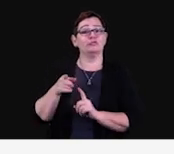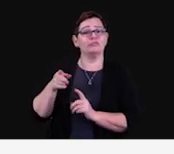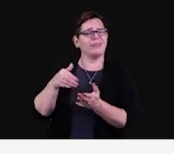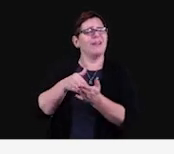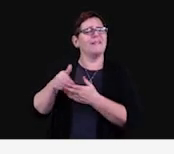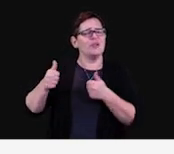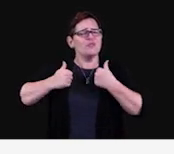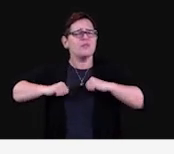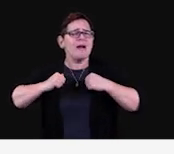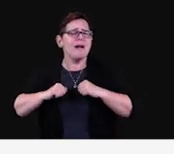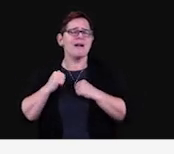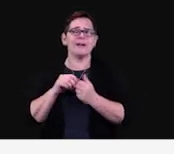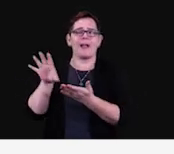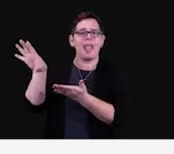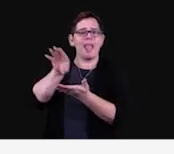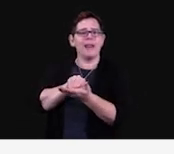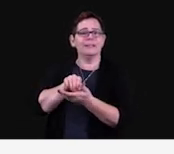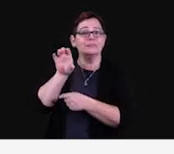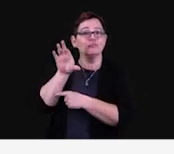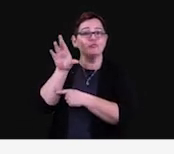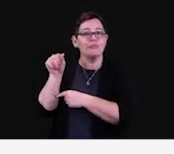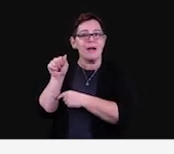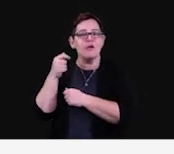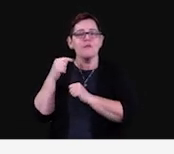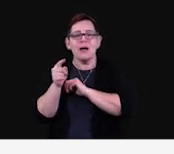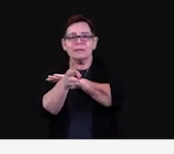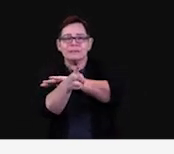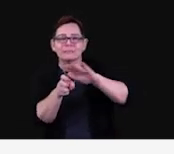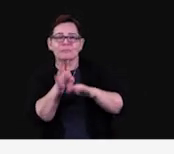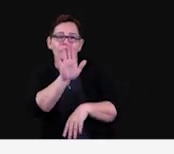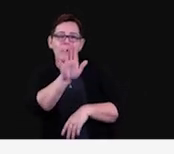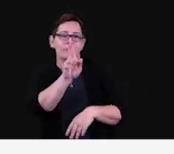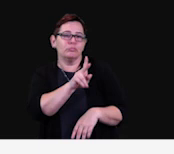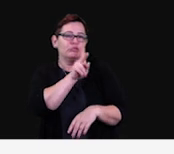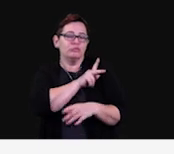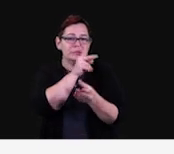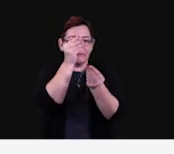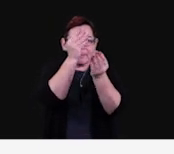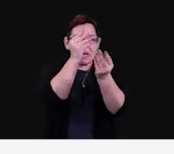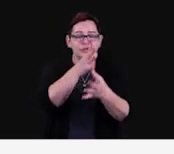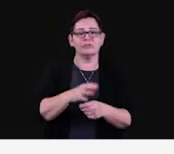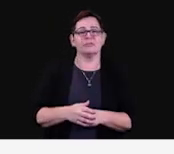They may target you by telephone, text, instant messaging, email or mail.